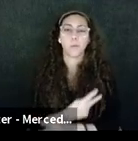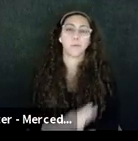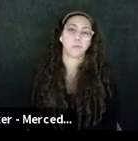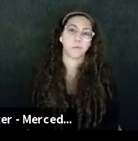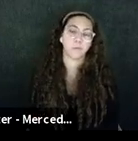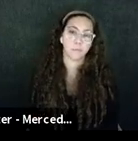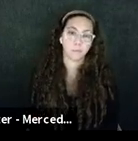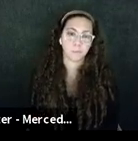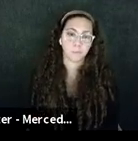Jason Williams: Let's see.